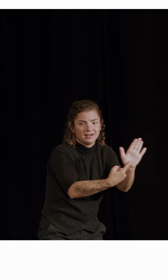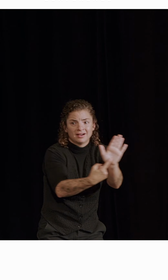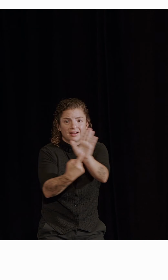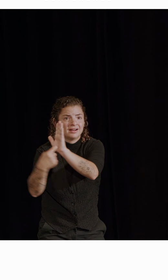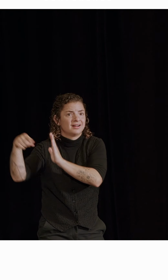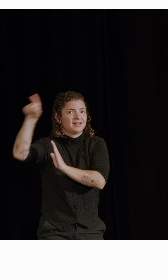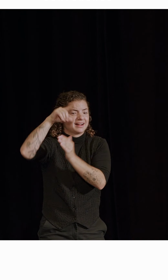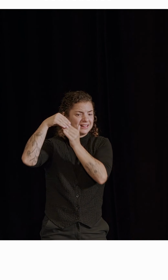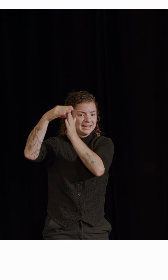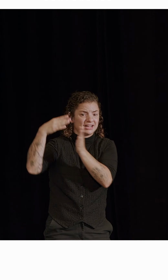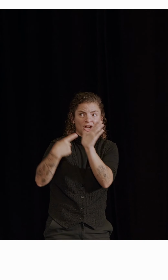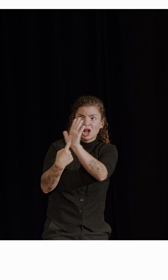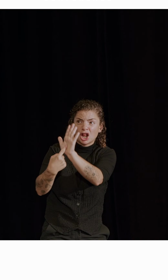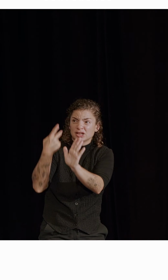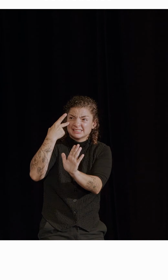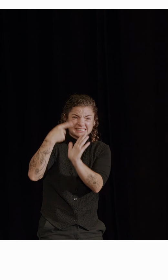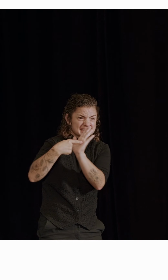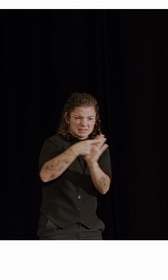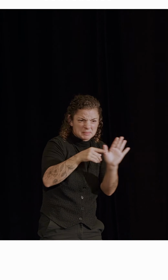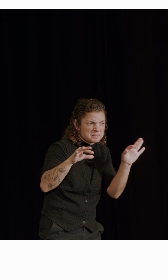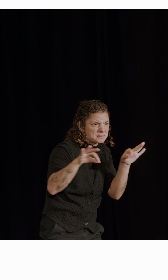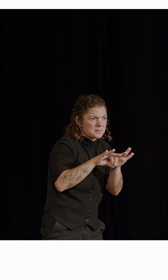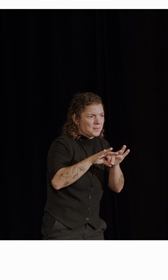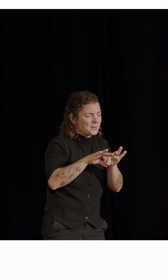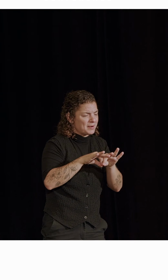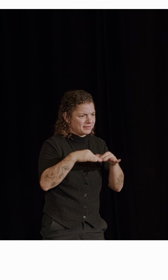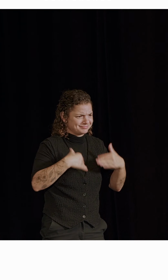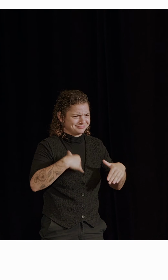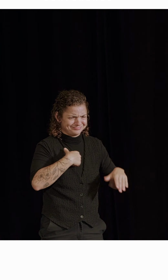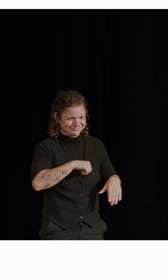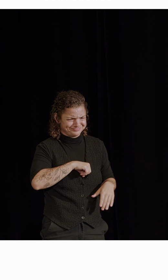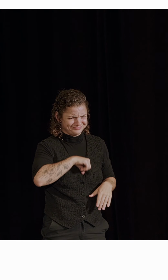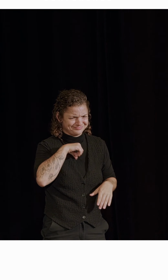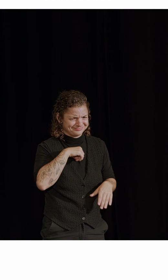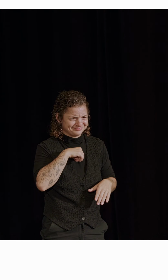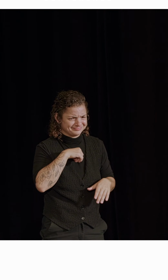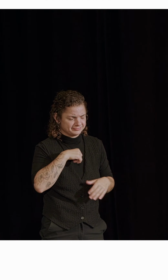up with pride that maybe a little sliver of some of the stuff I've tried to do in